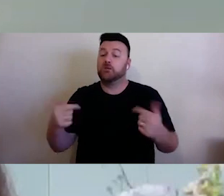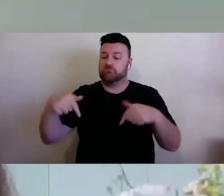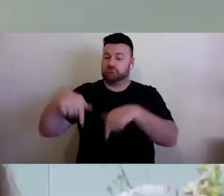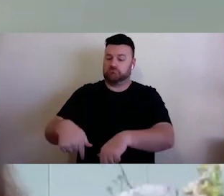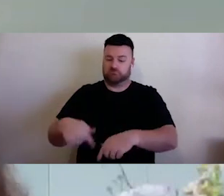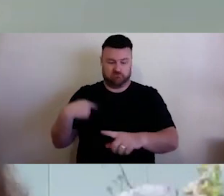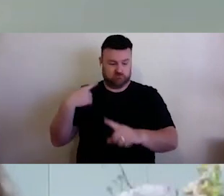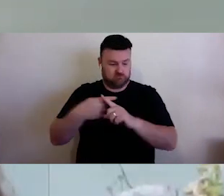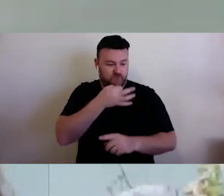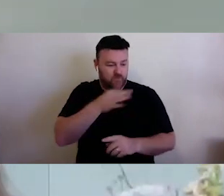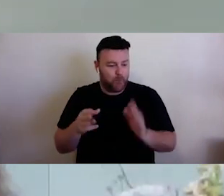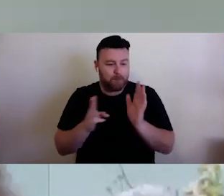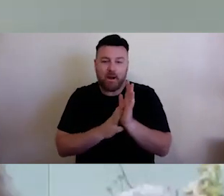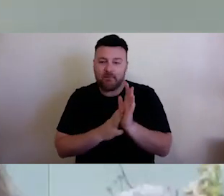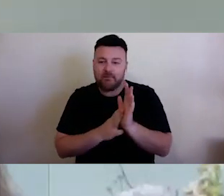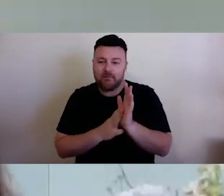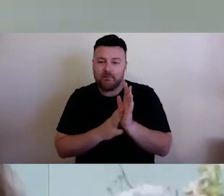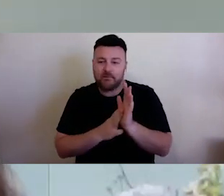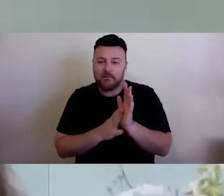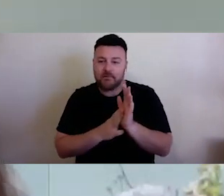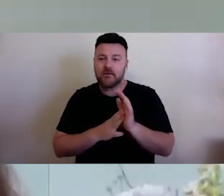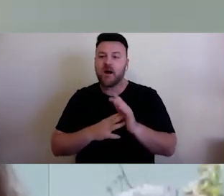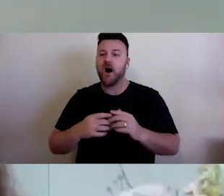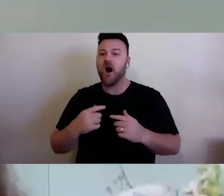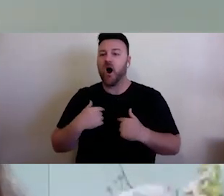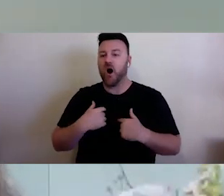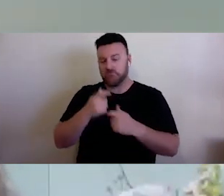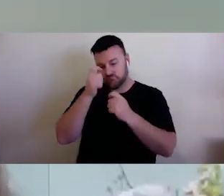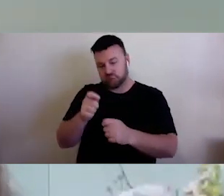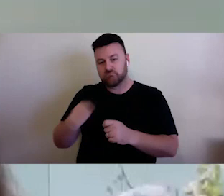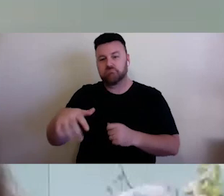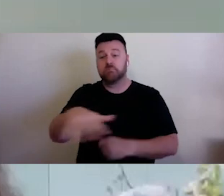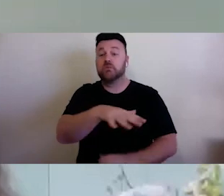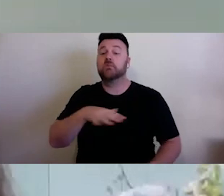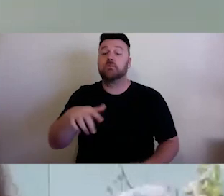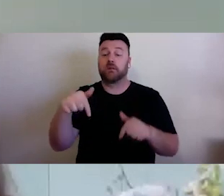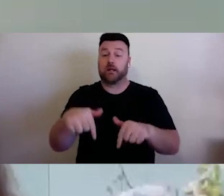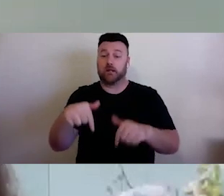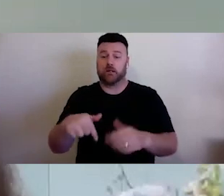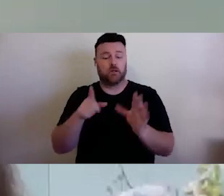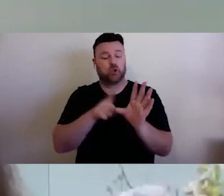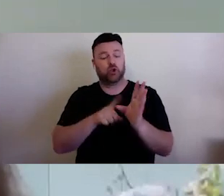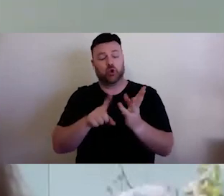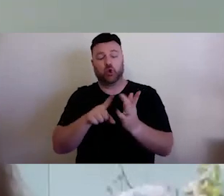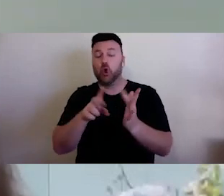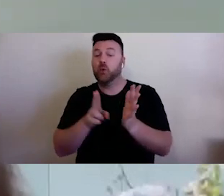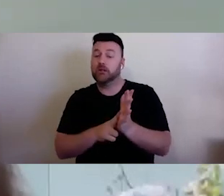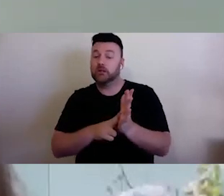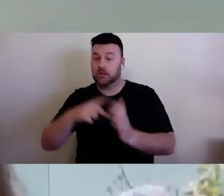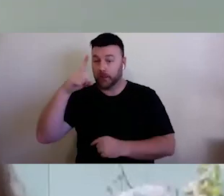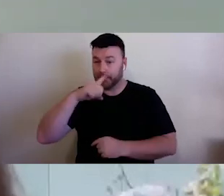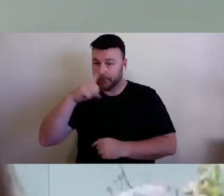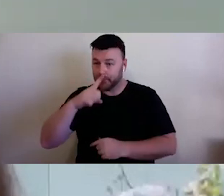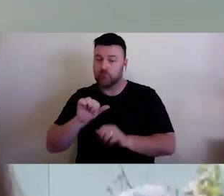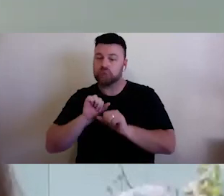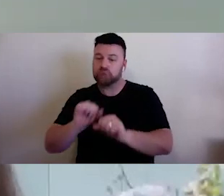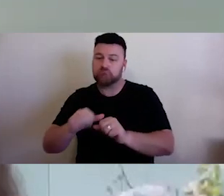few months. I acknowledge country here, the Yuin people, and all the